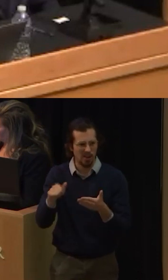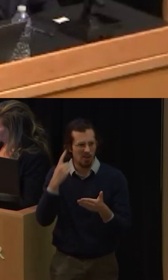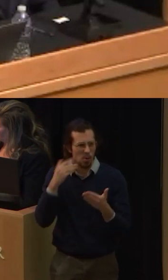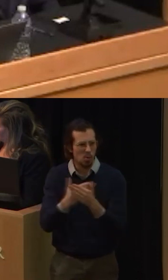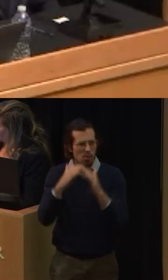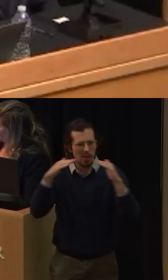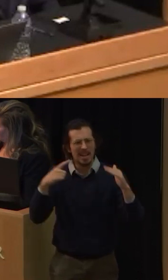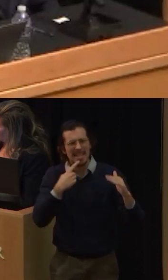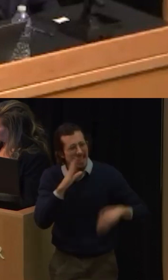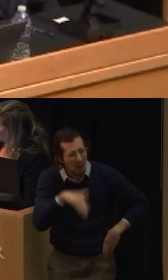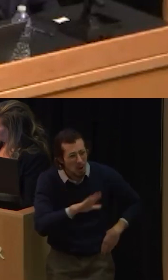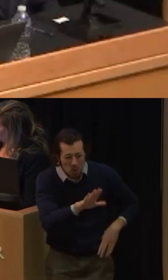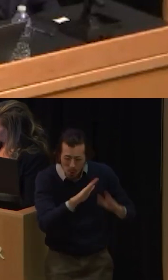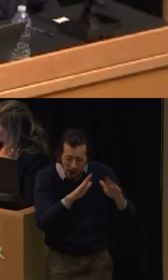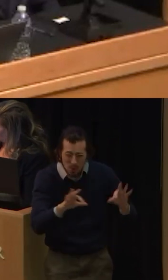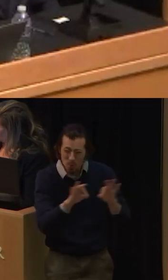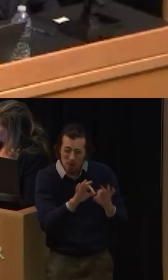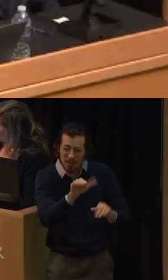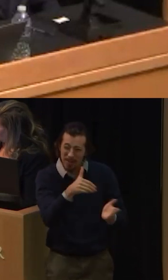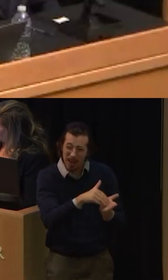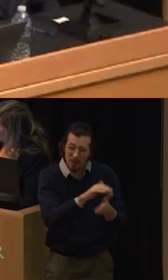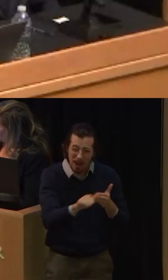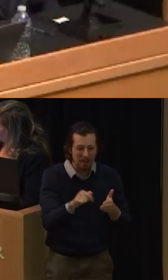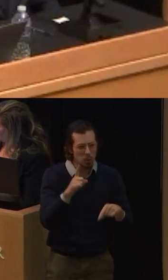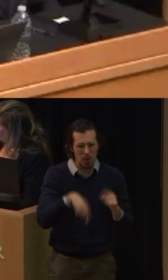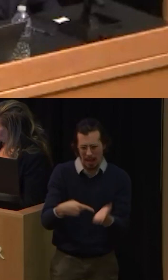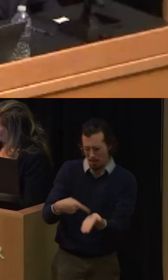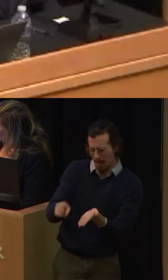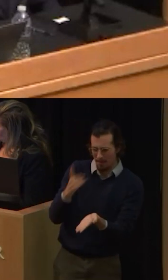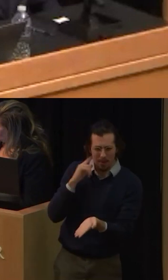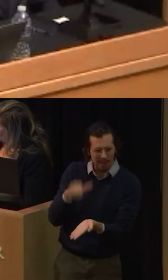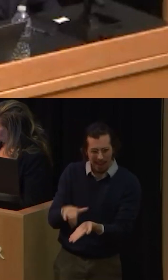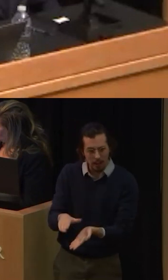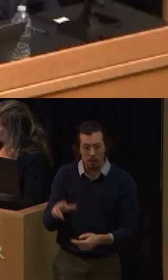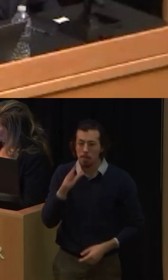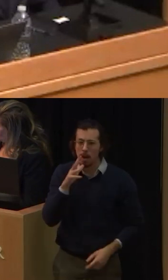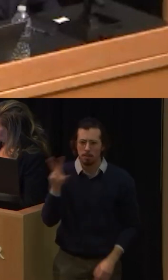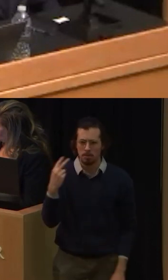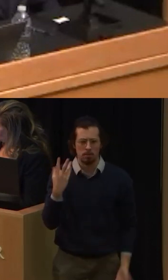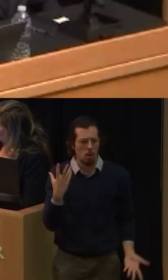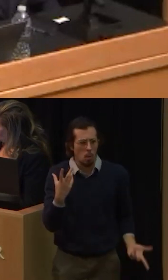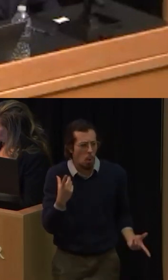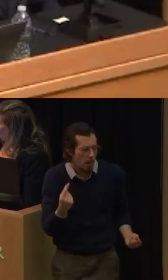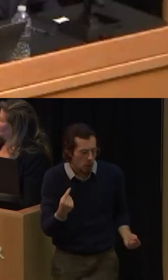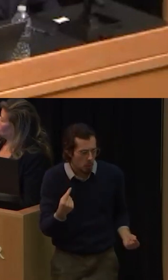"on a roof for a $10,000 house," and, you know, she looked at me, and she said, "What am I gonna do? "It's our home,"